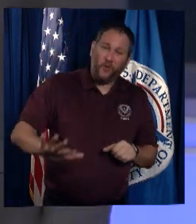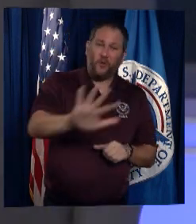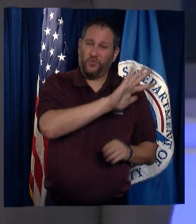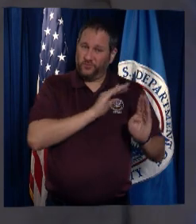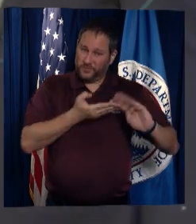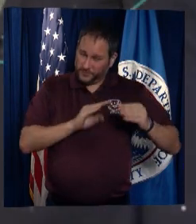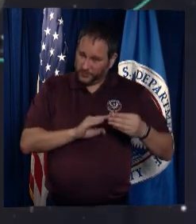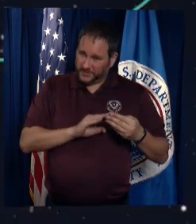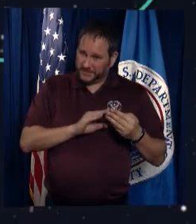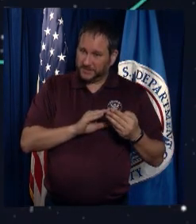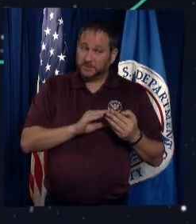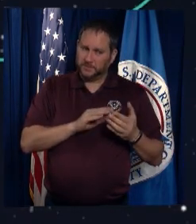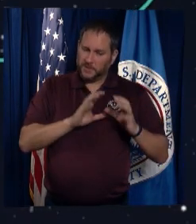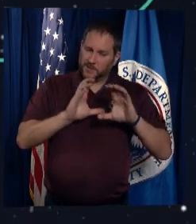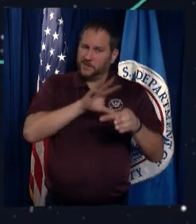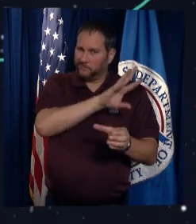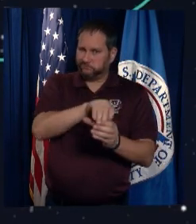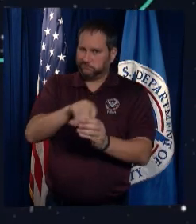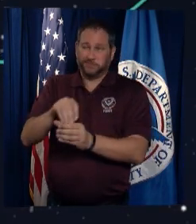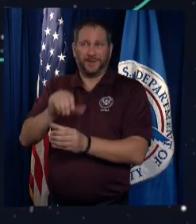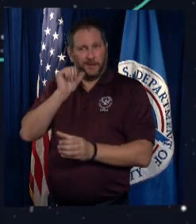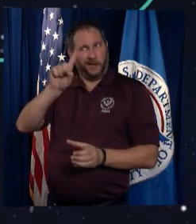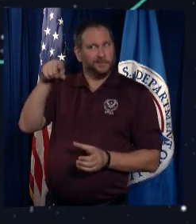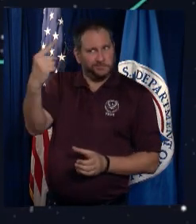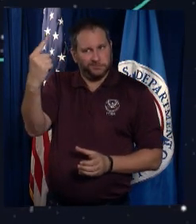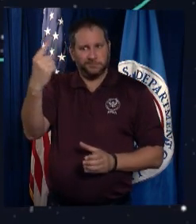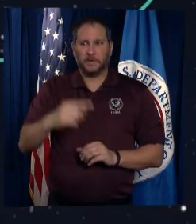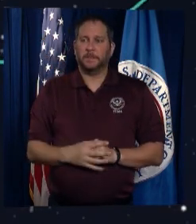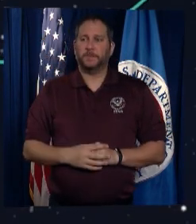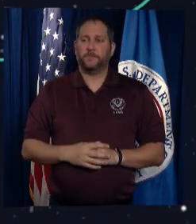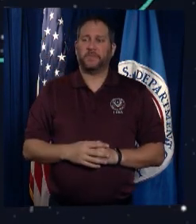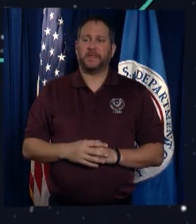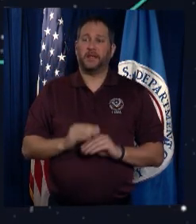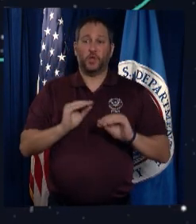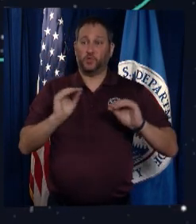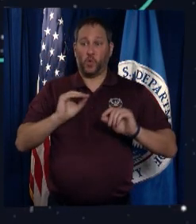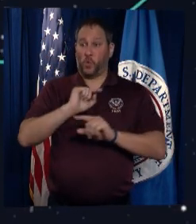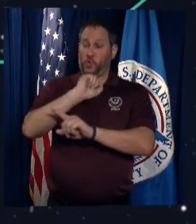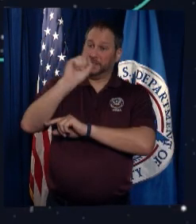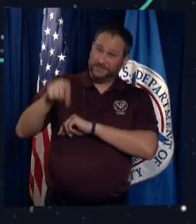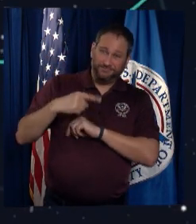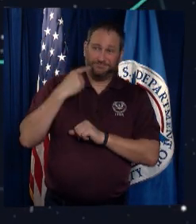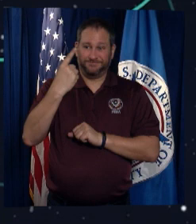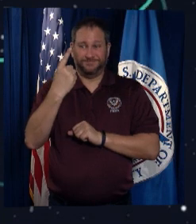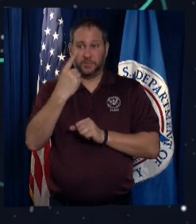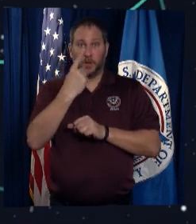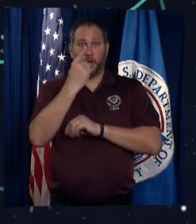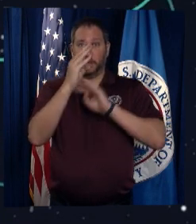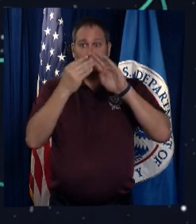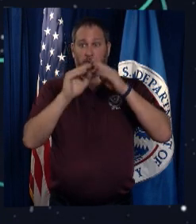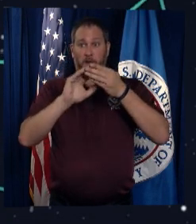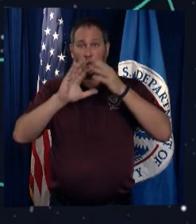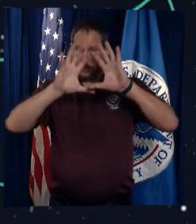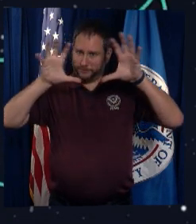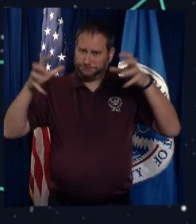Communities have many centers, they are polycentric. We must adapt our models, our